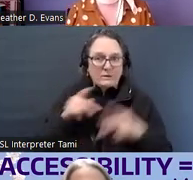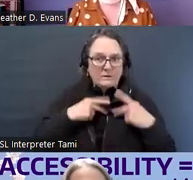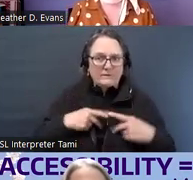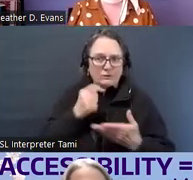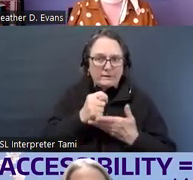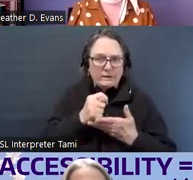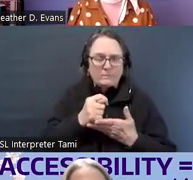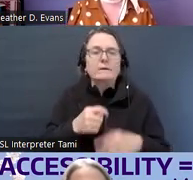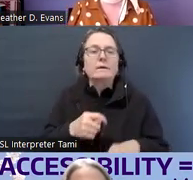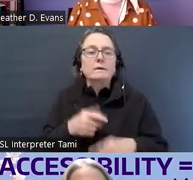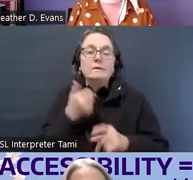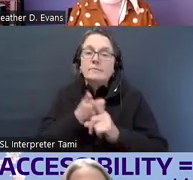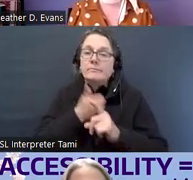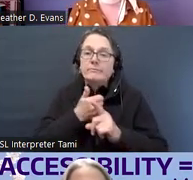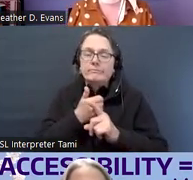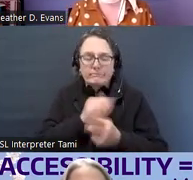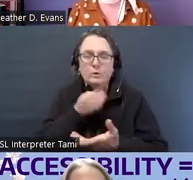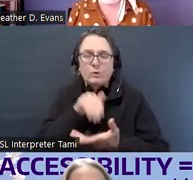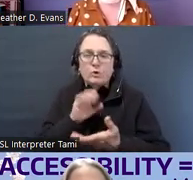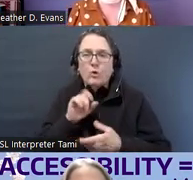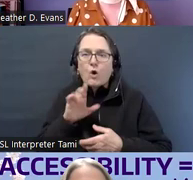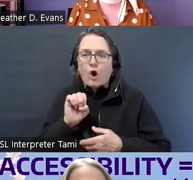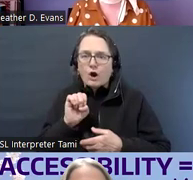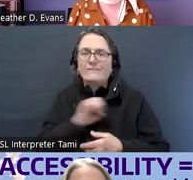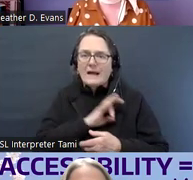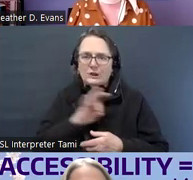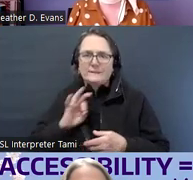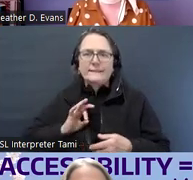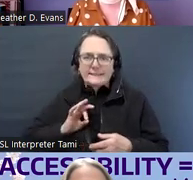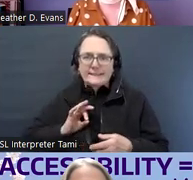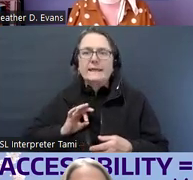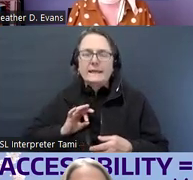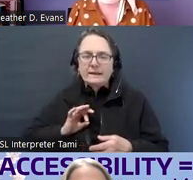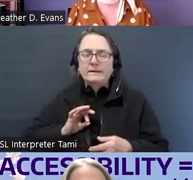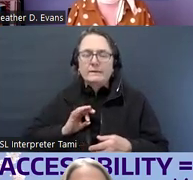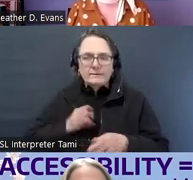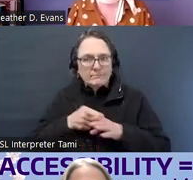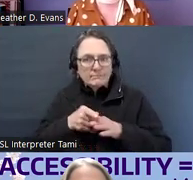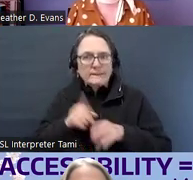She is a core faculty member of the disability studies program, an Affiliate Faculty